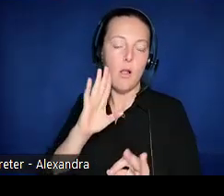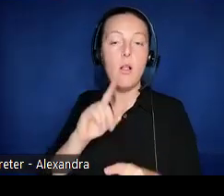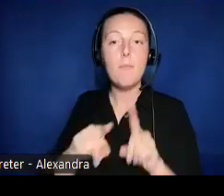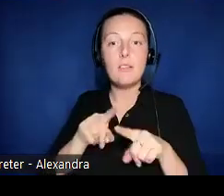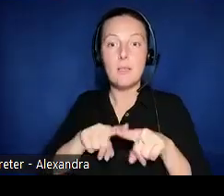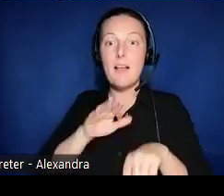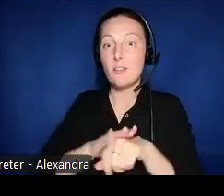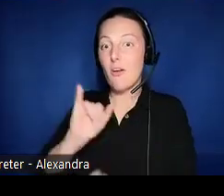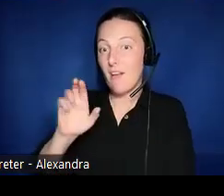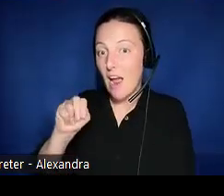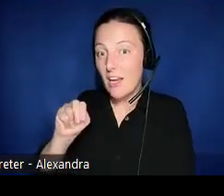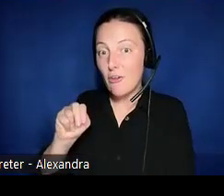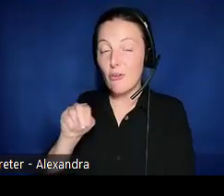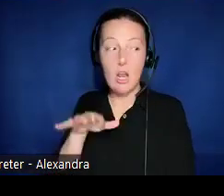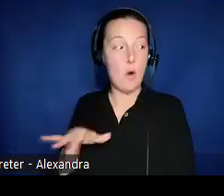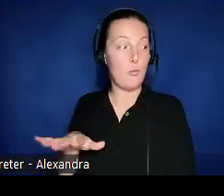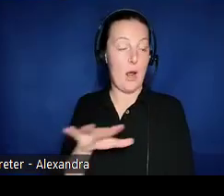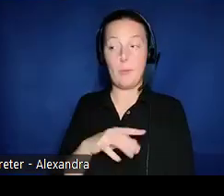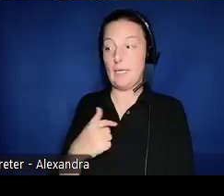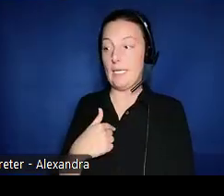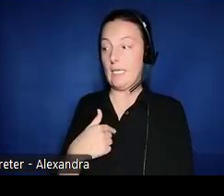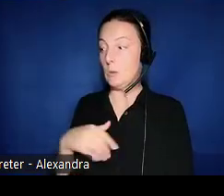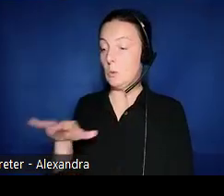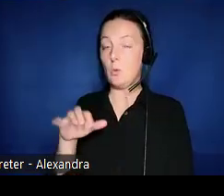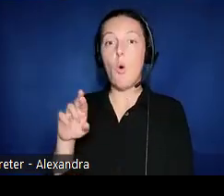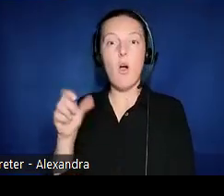or a variety of other conditions, it can move a little bit to the needle can move a little bit to